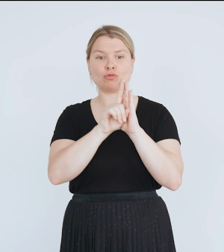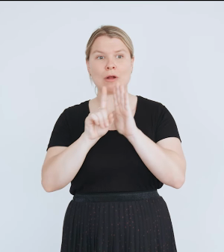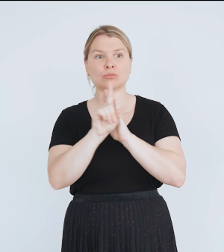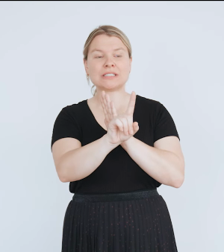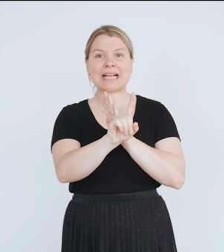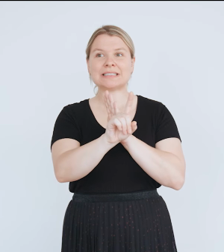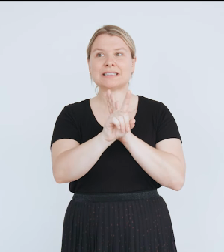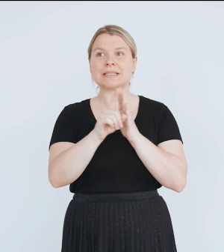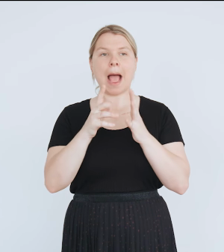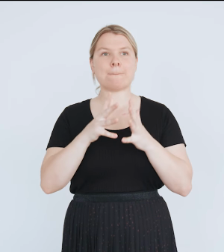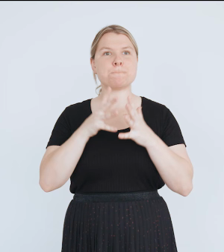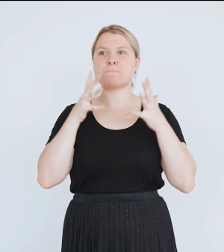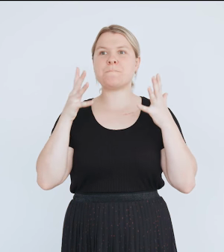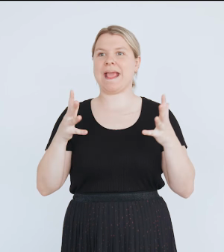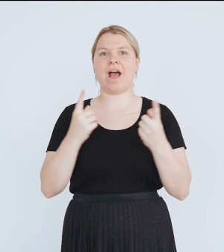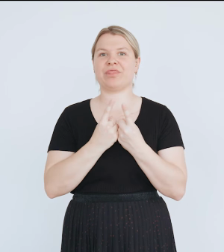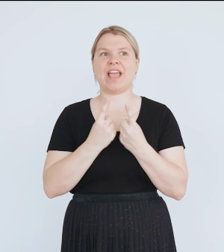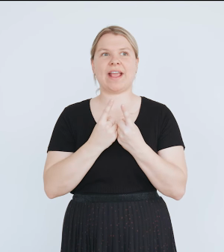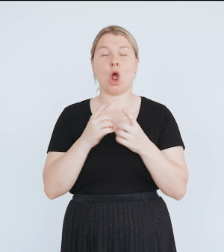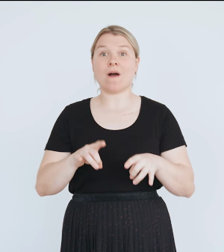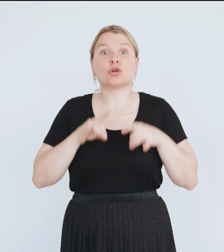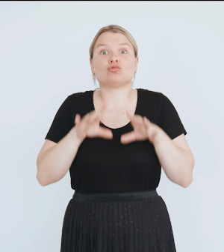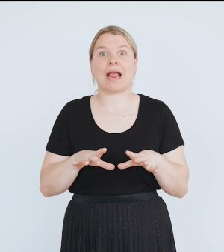of a larger percentage of who Australia is.